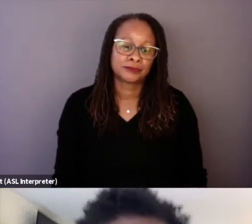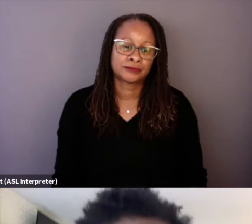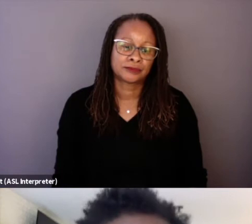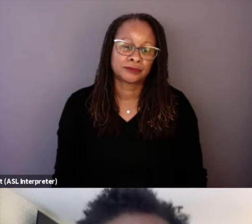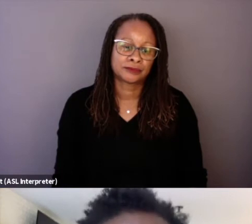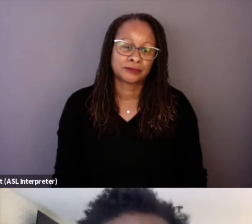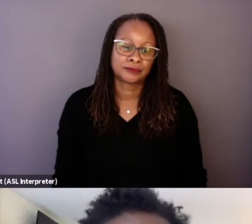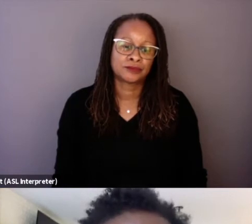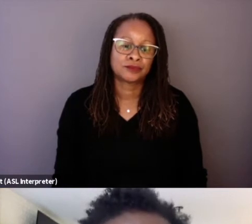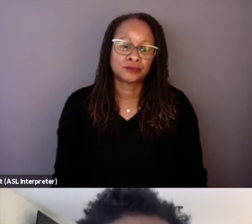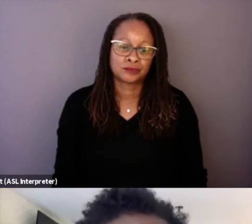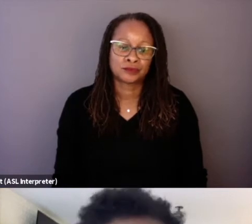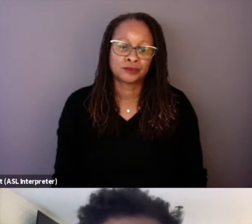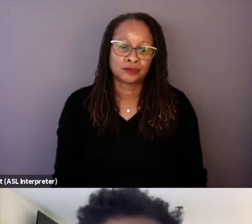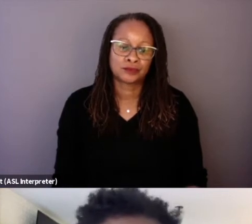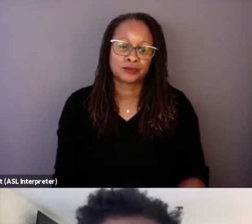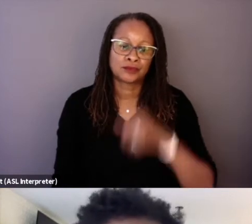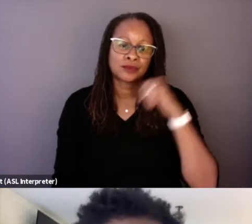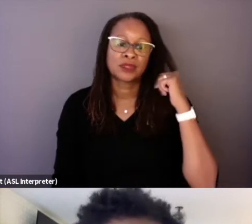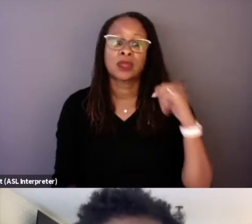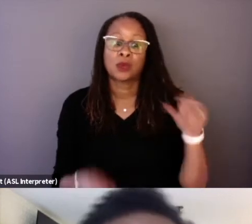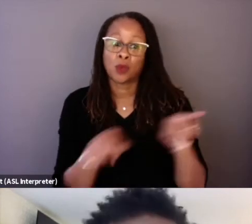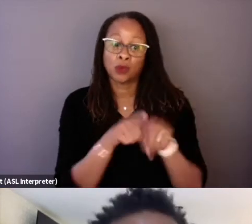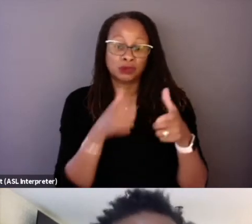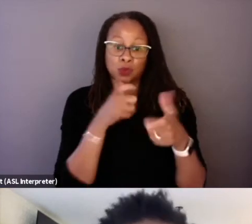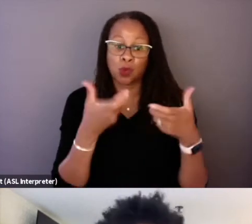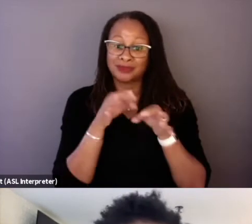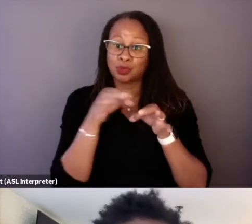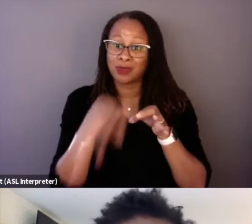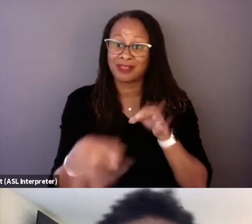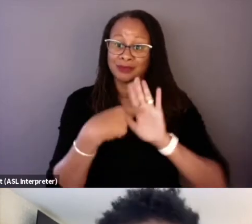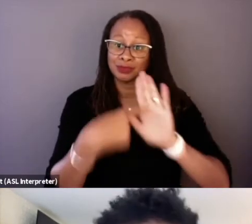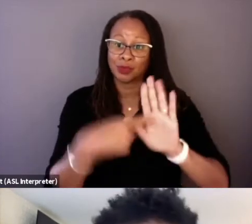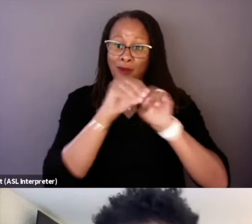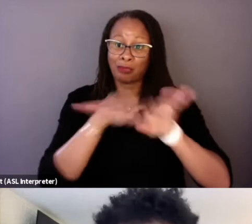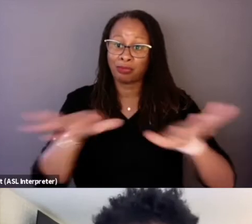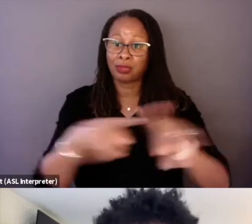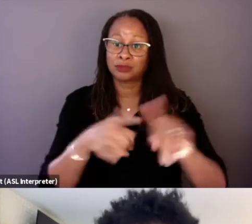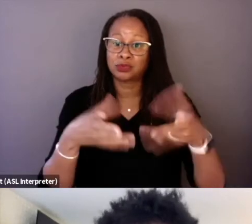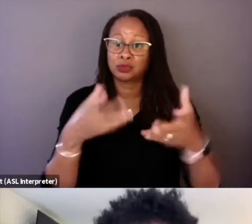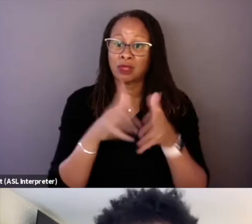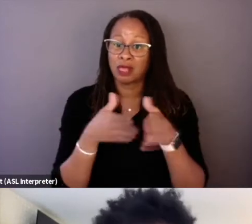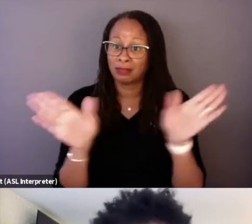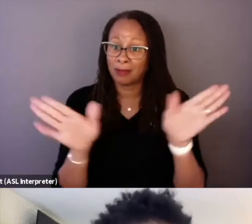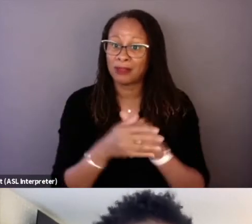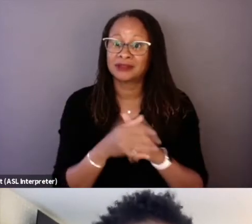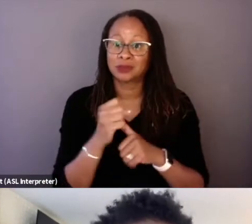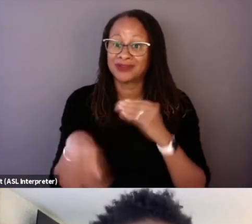it aired in a timely manner where it could have the most impact. So that was another additional pressure.